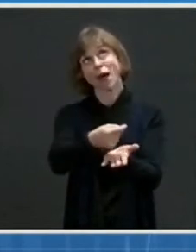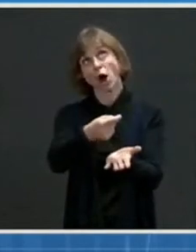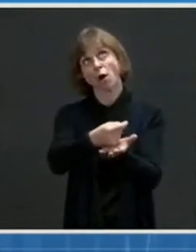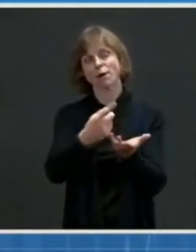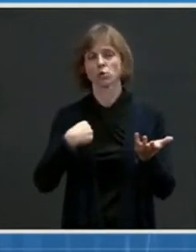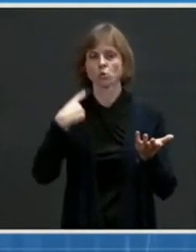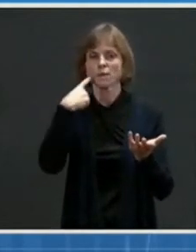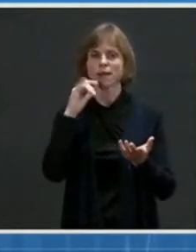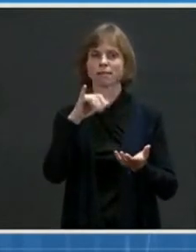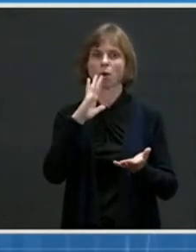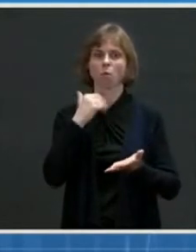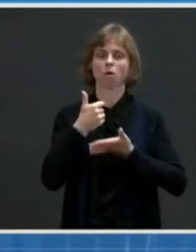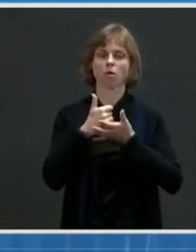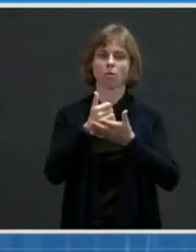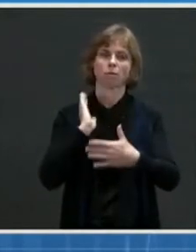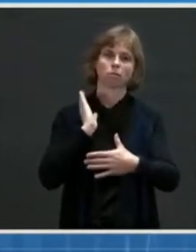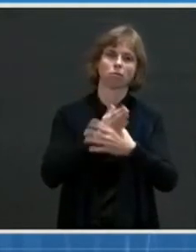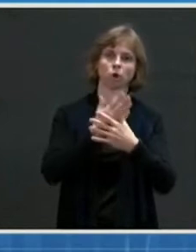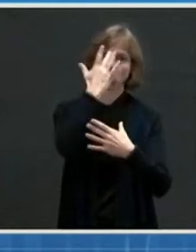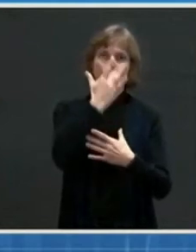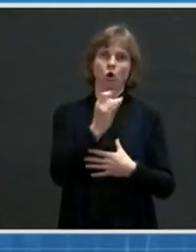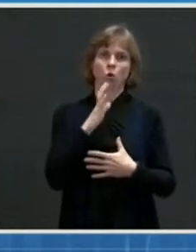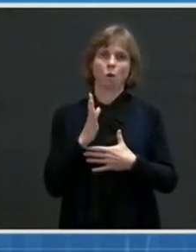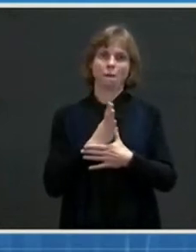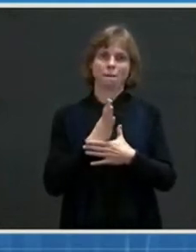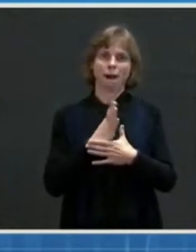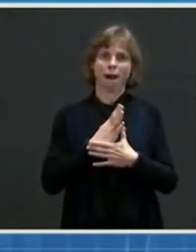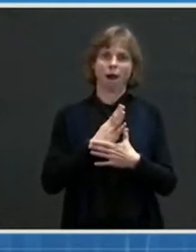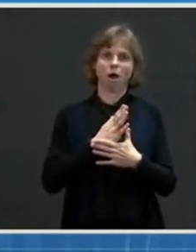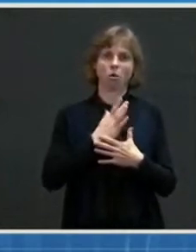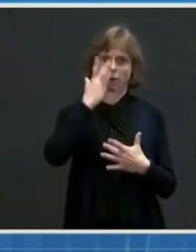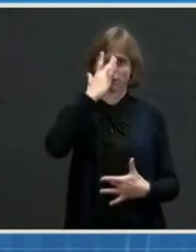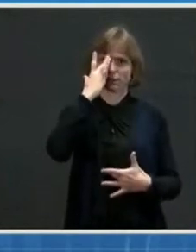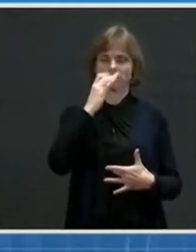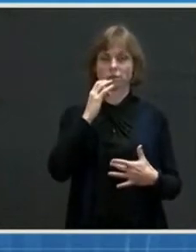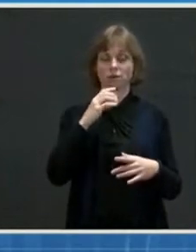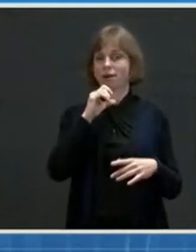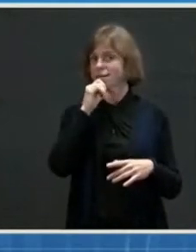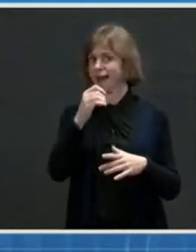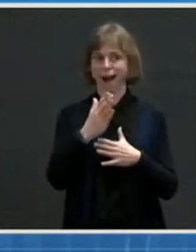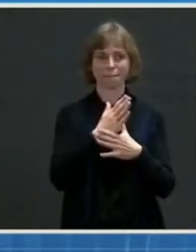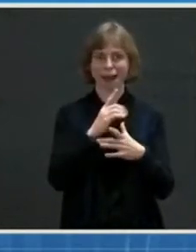FIRST SLIDE. IN GENERAL, WHEN ONE THINKS OF